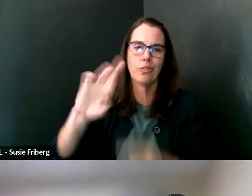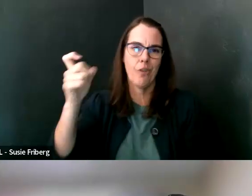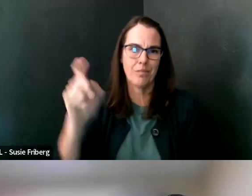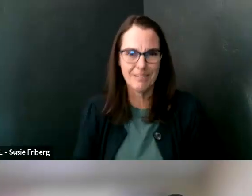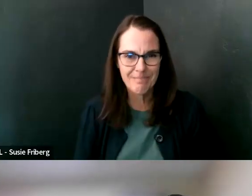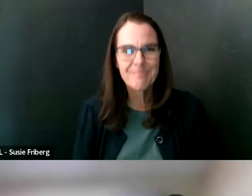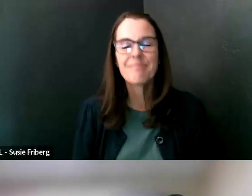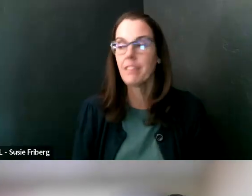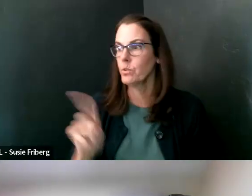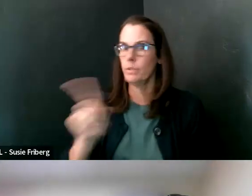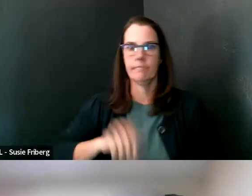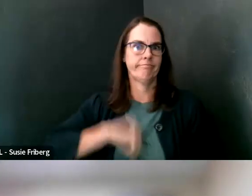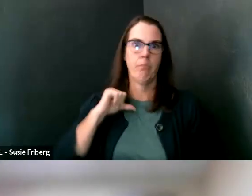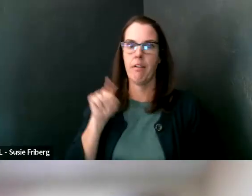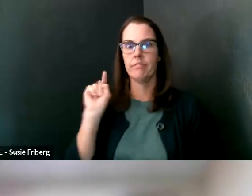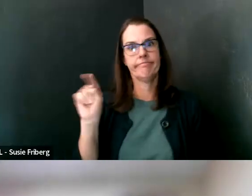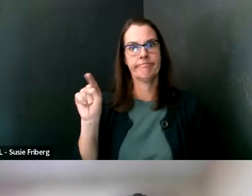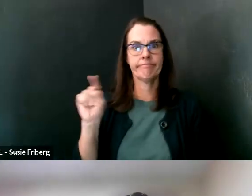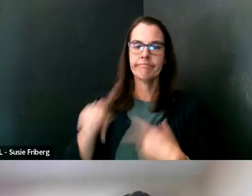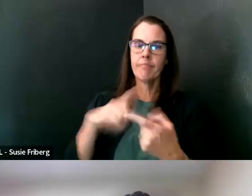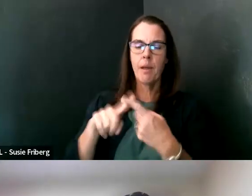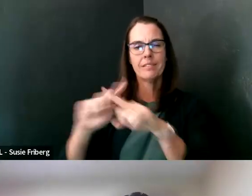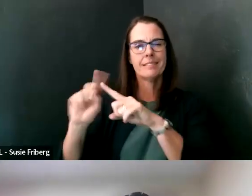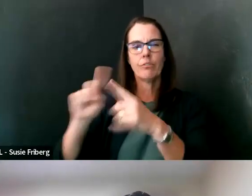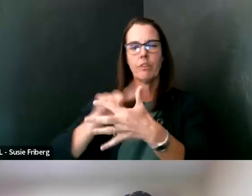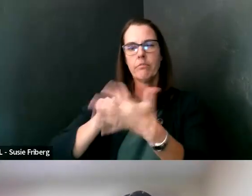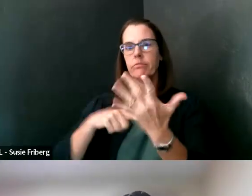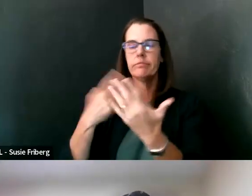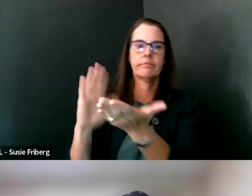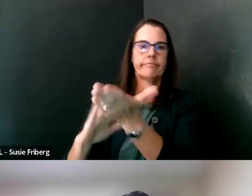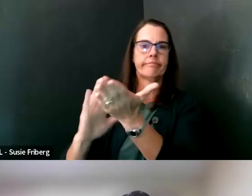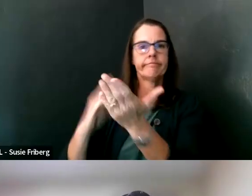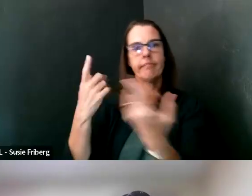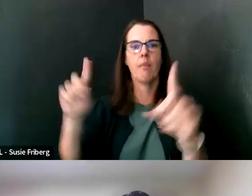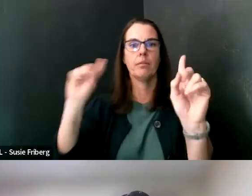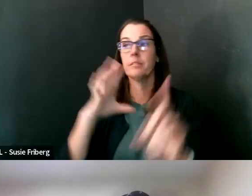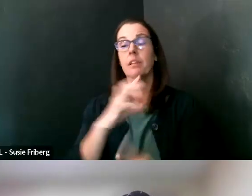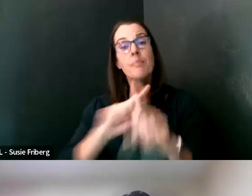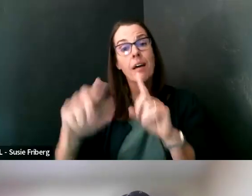so he's really proud of those accomplishments. Um and he also knows that we need to go further. Um